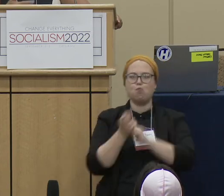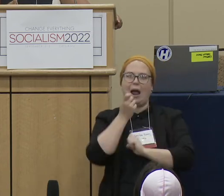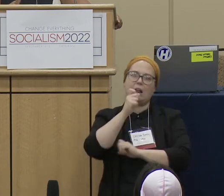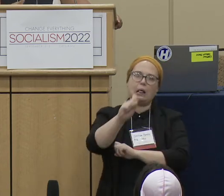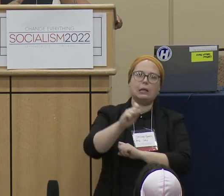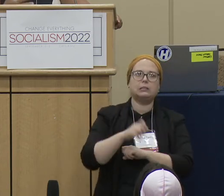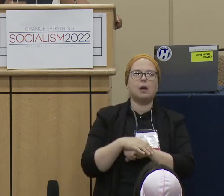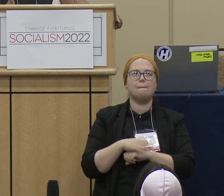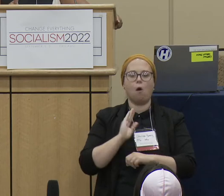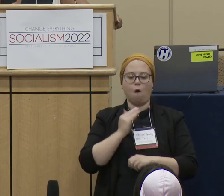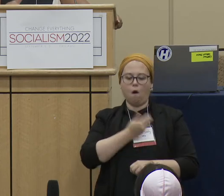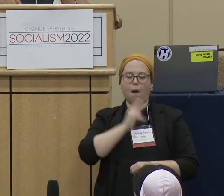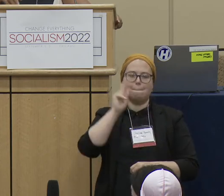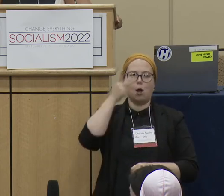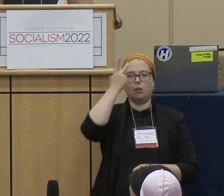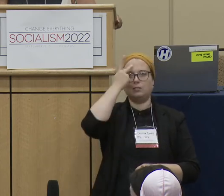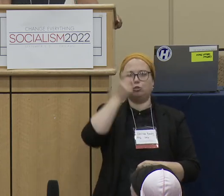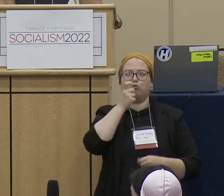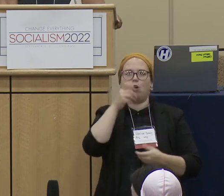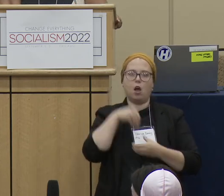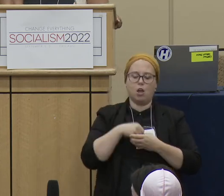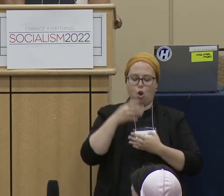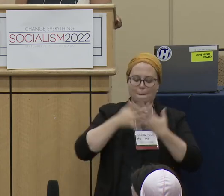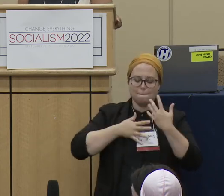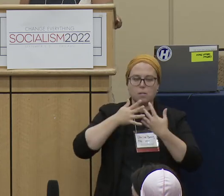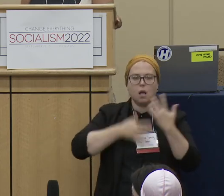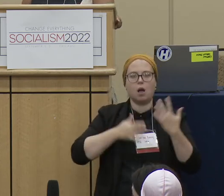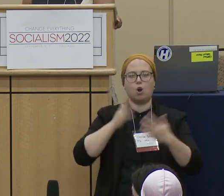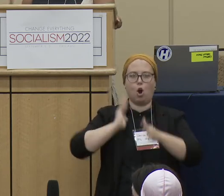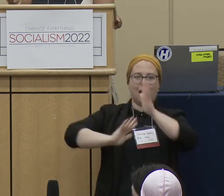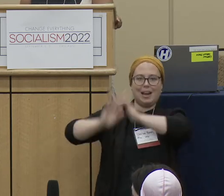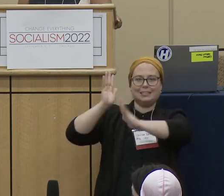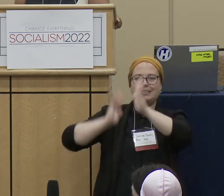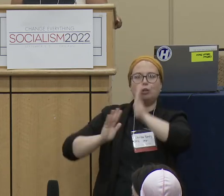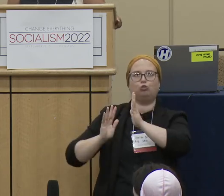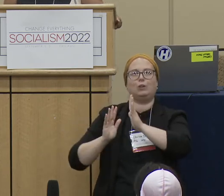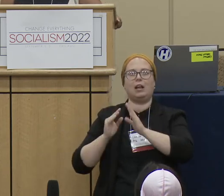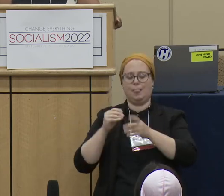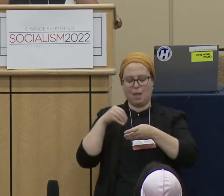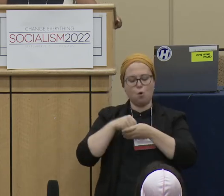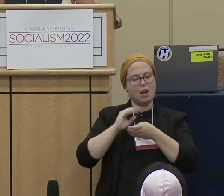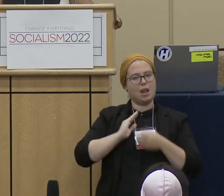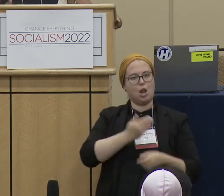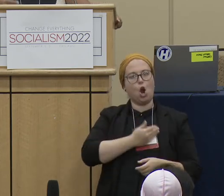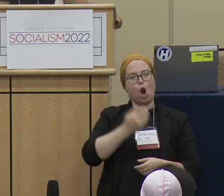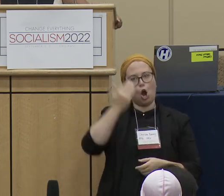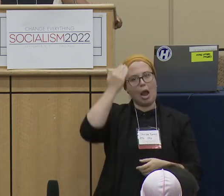bioradicalism. Our politics are not in our blood, ancestry ,